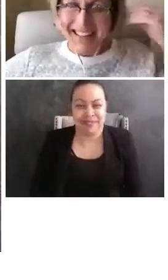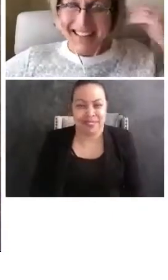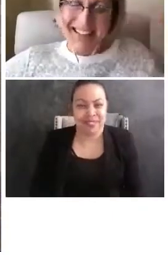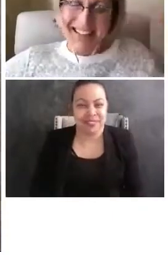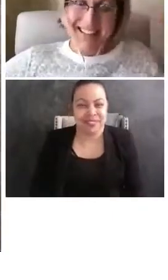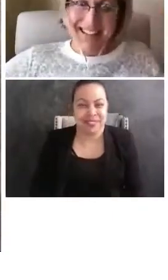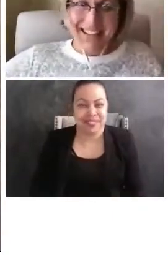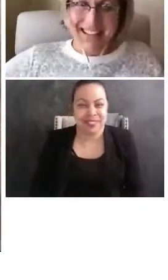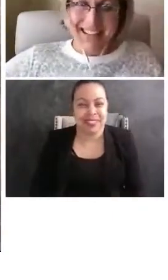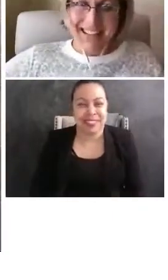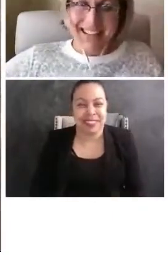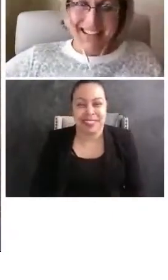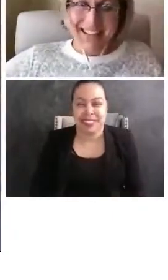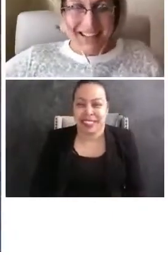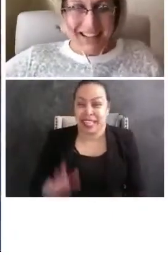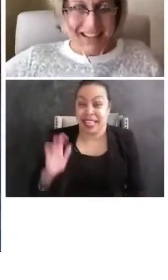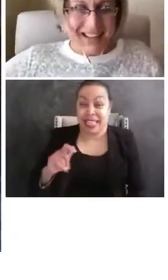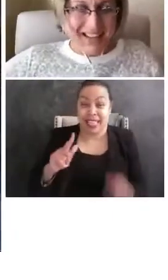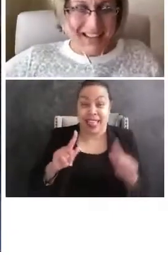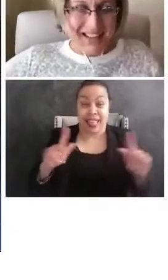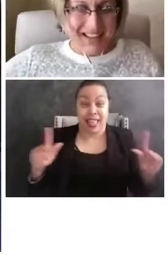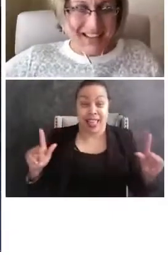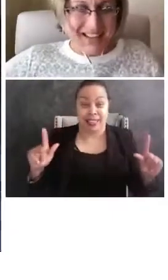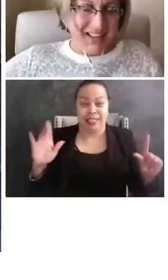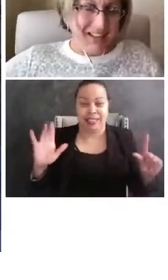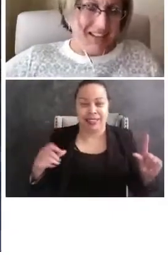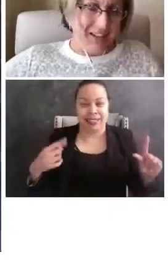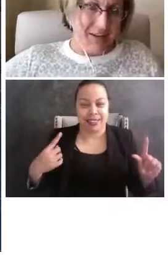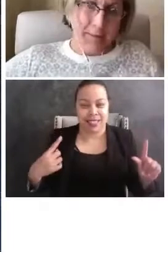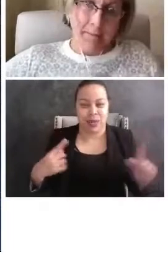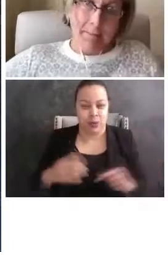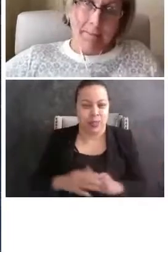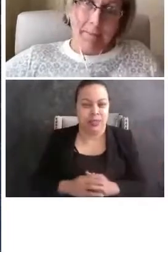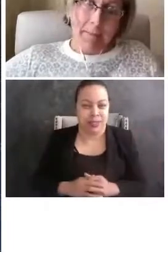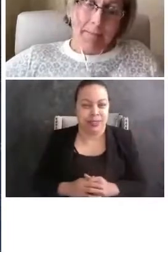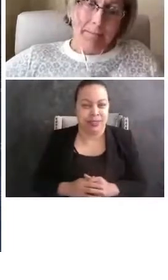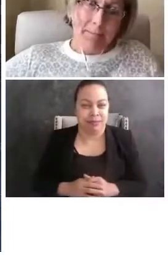Let's talk about this piece.